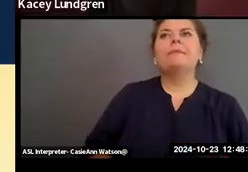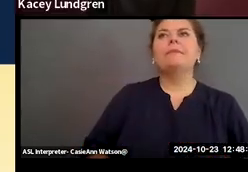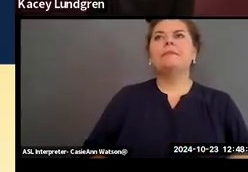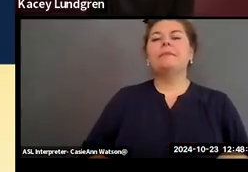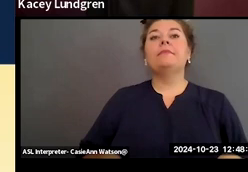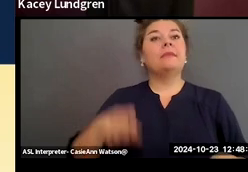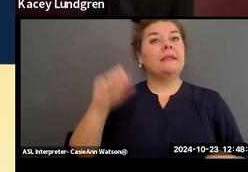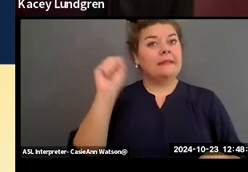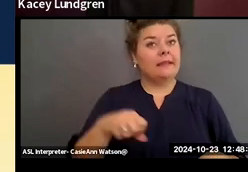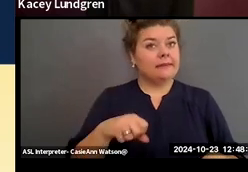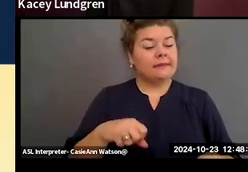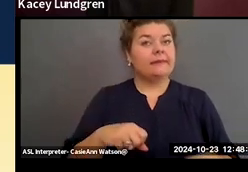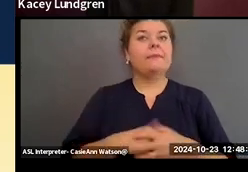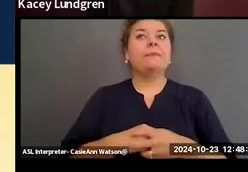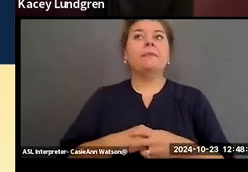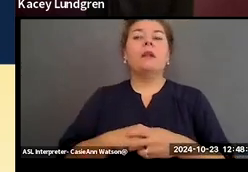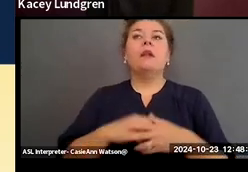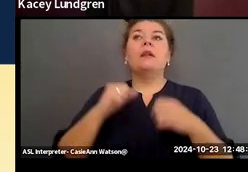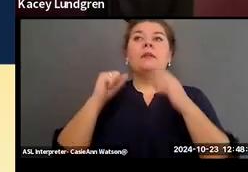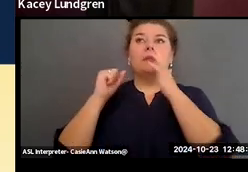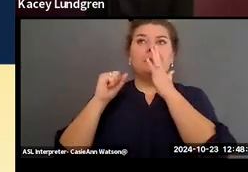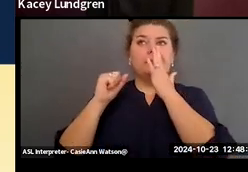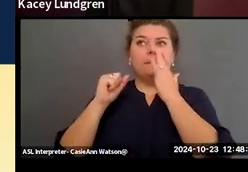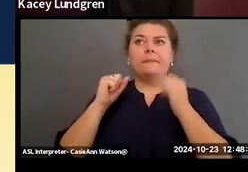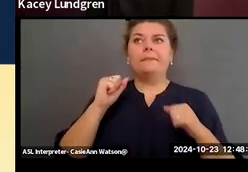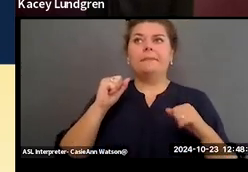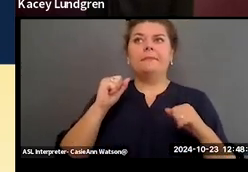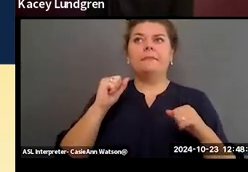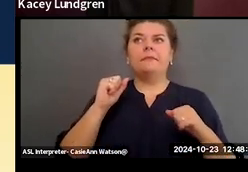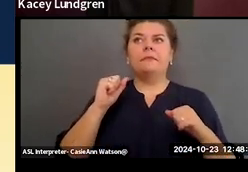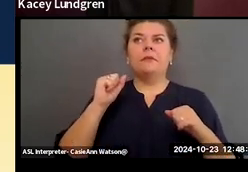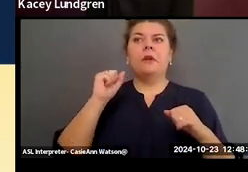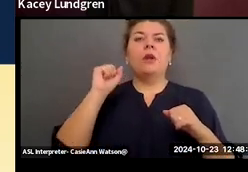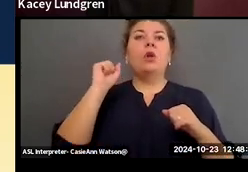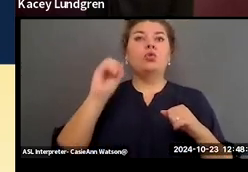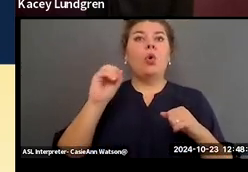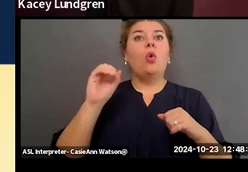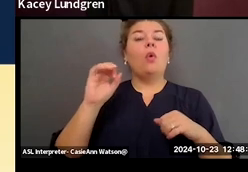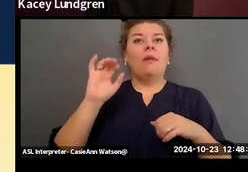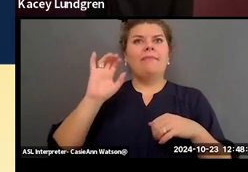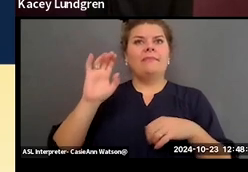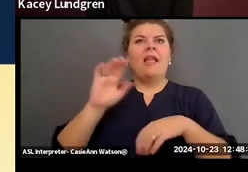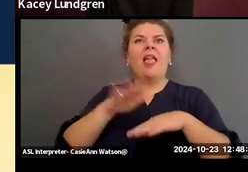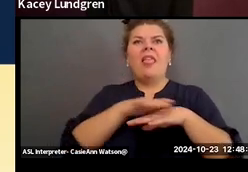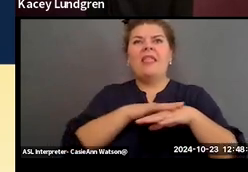Yes. So finger spelling, the Native American sign languages